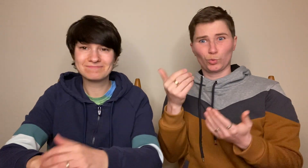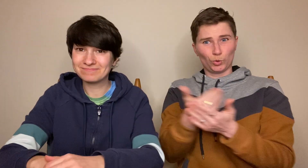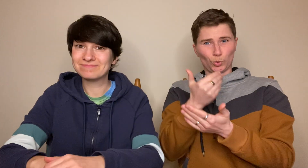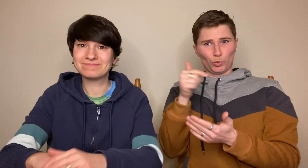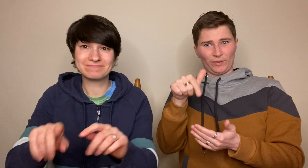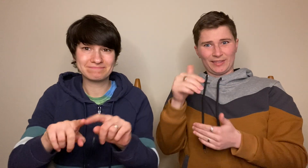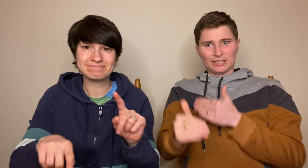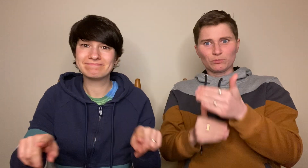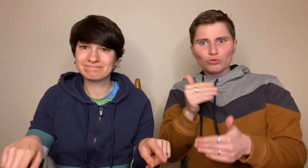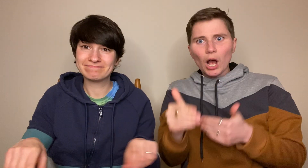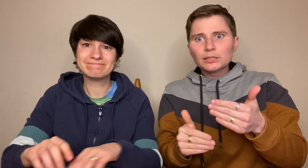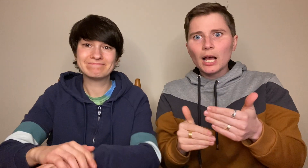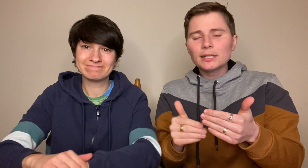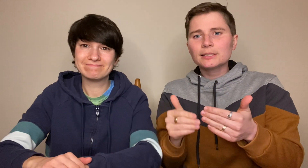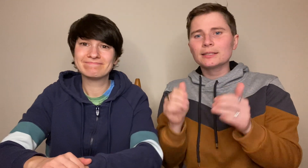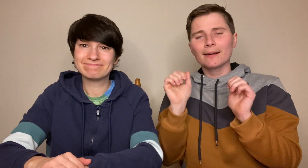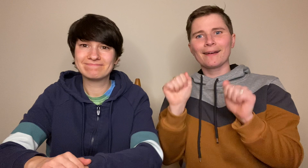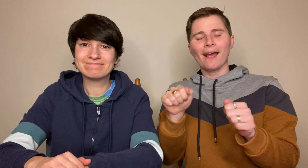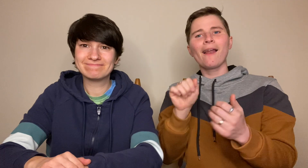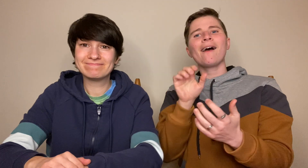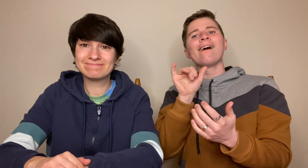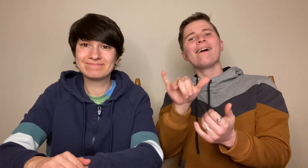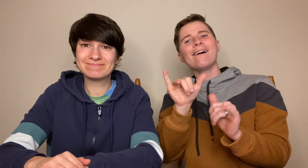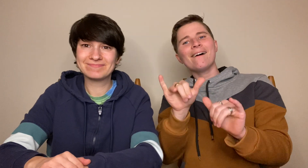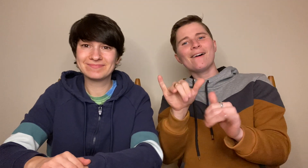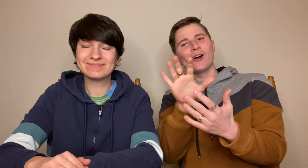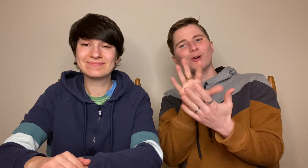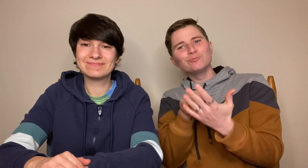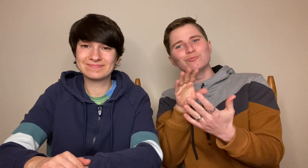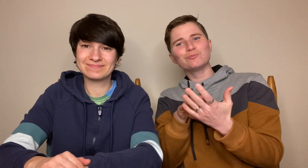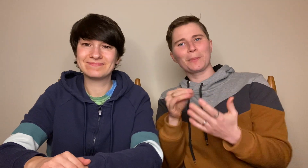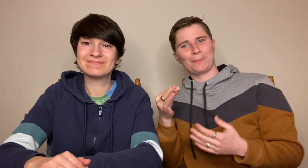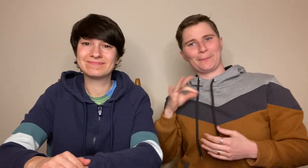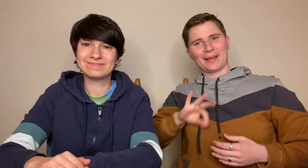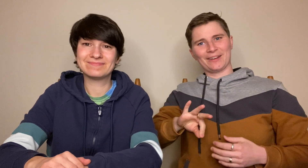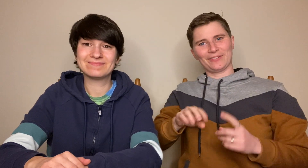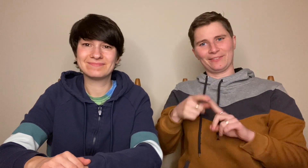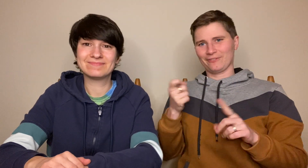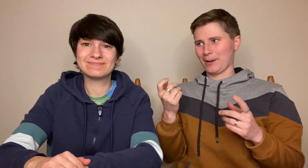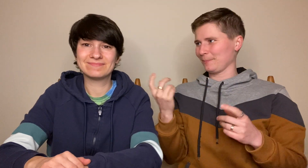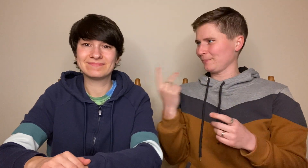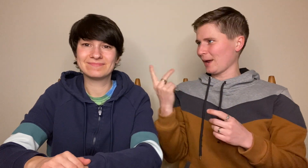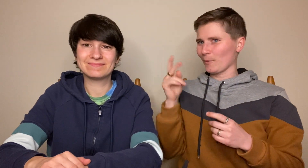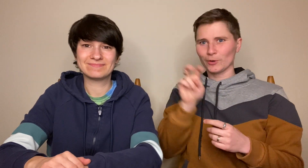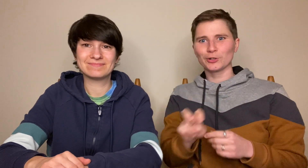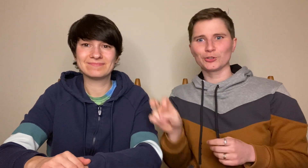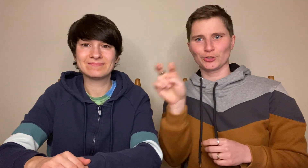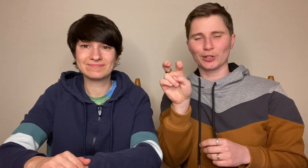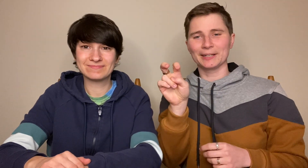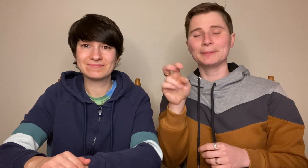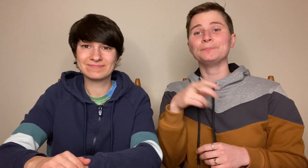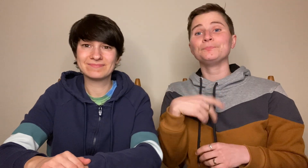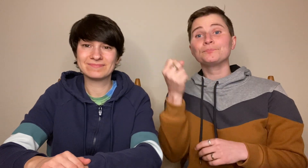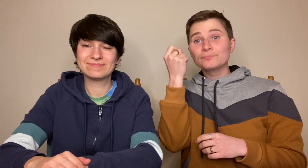new to this process have more information out there can learn from us and benefit from us sharing our journey too.